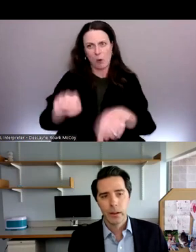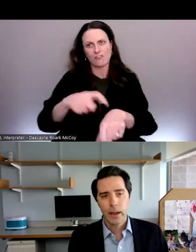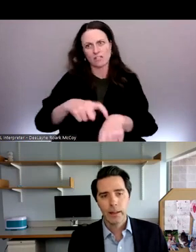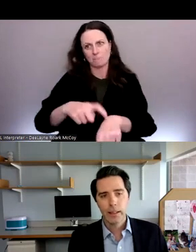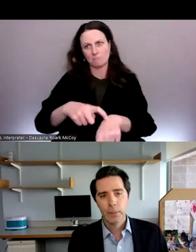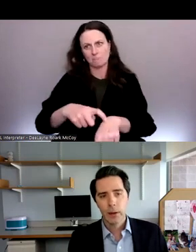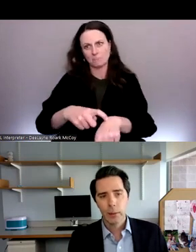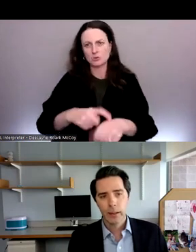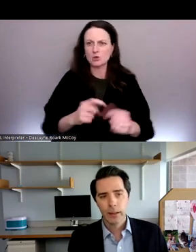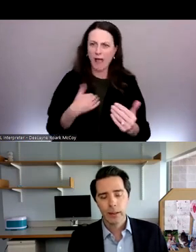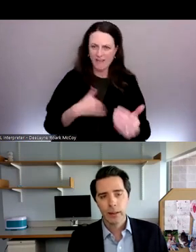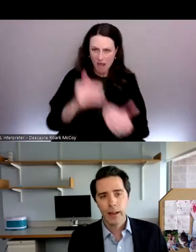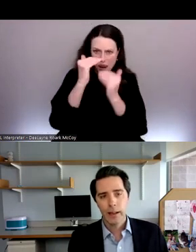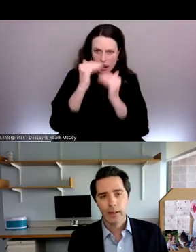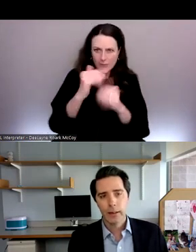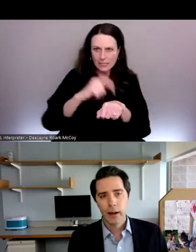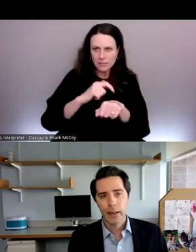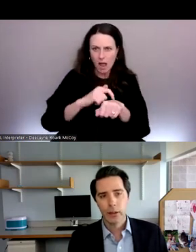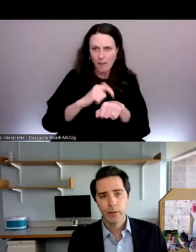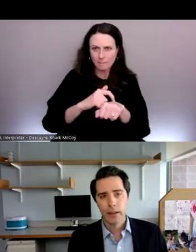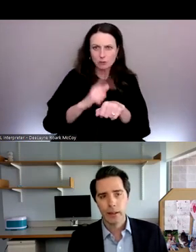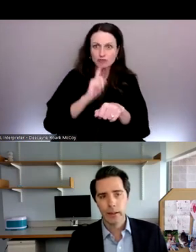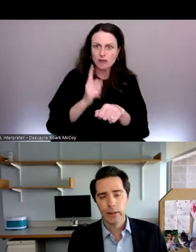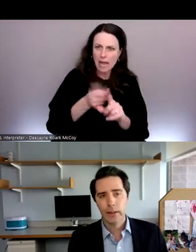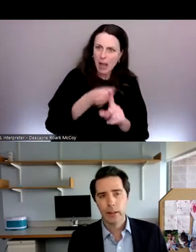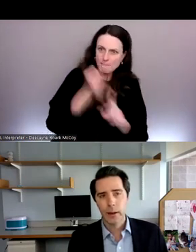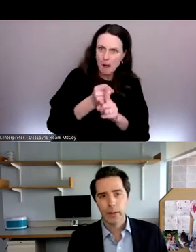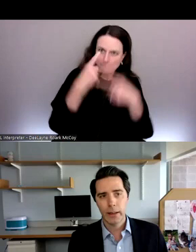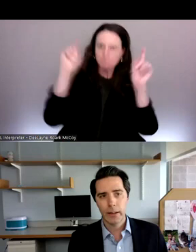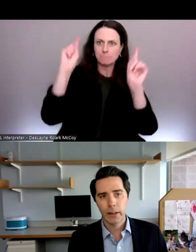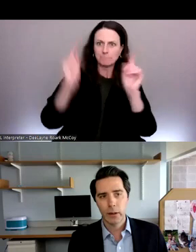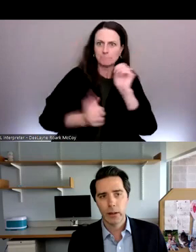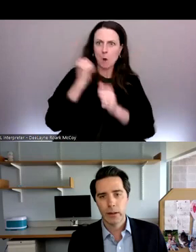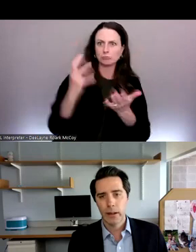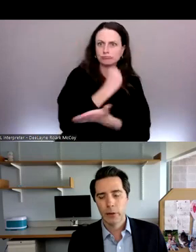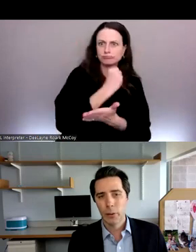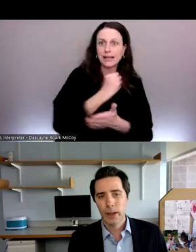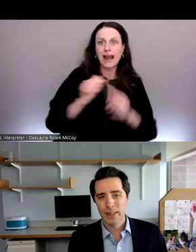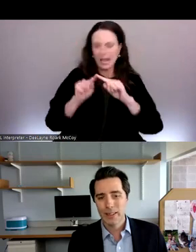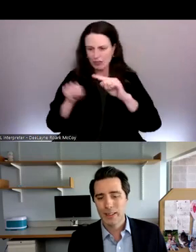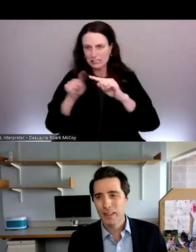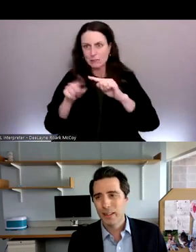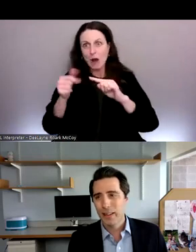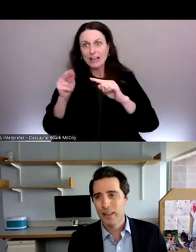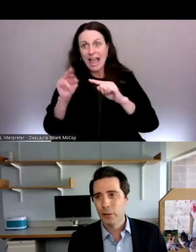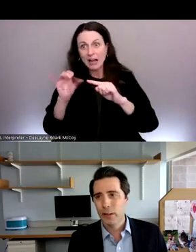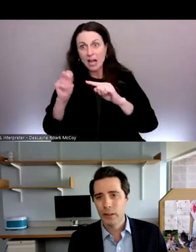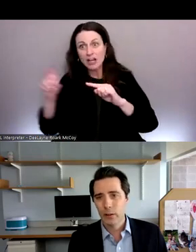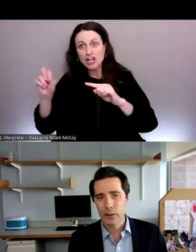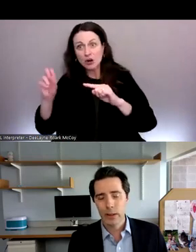and this is probably a combination of things like the spiral ganglion neurons